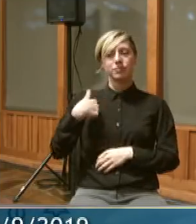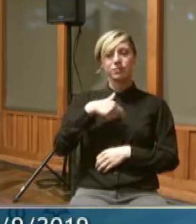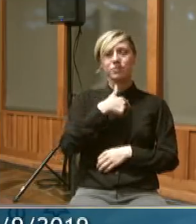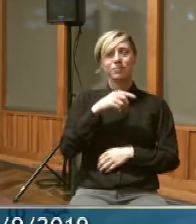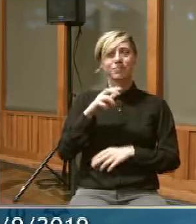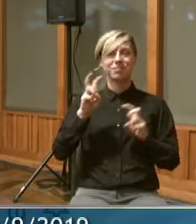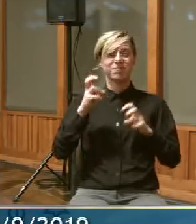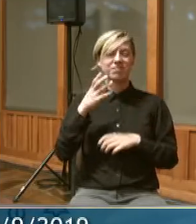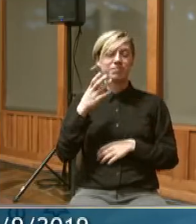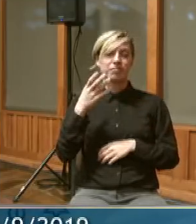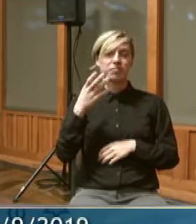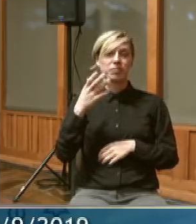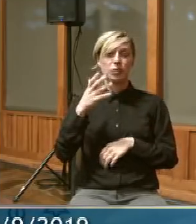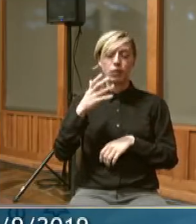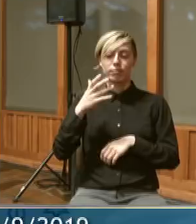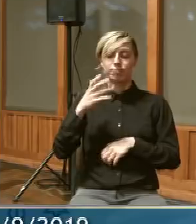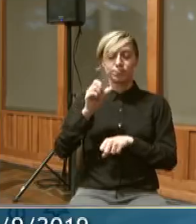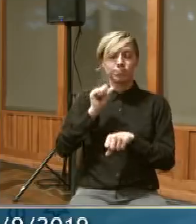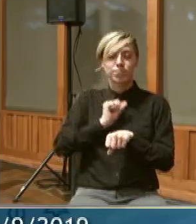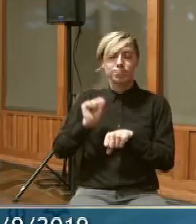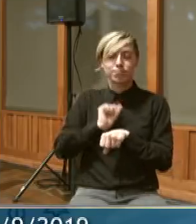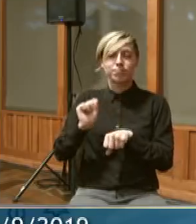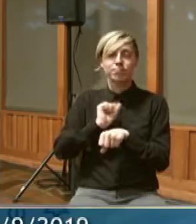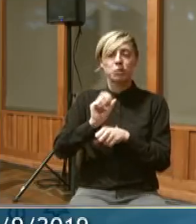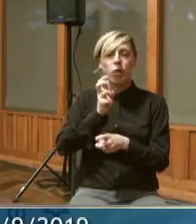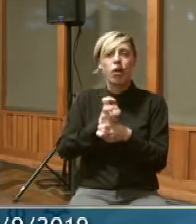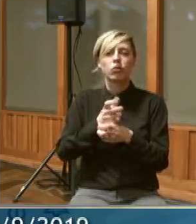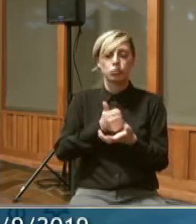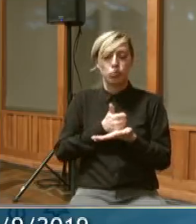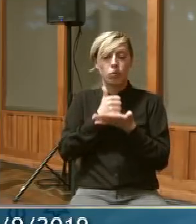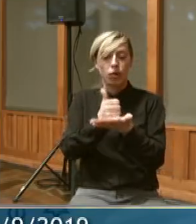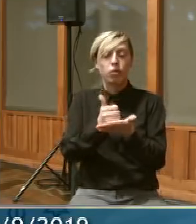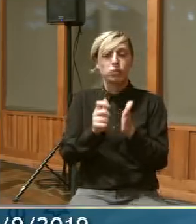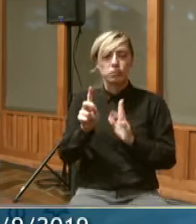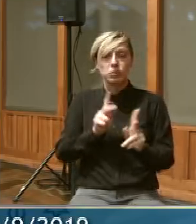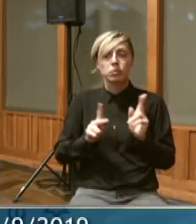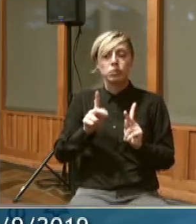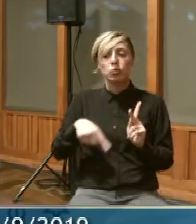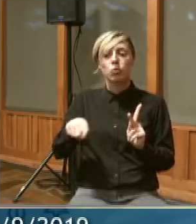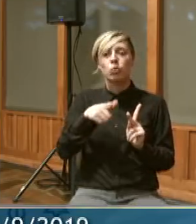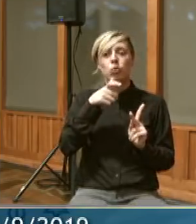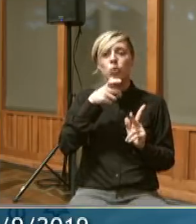THE CITY. COMMUNITY CENTERS AND SCHOOLS ARE THE FRONT LINES WHERE CITY AND SCHOOL STAFF WORK TIRELESSLY